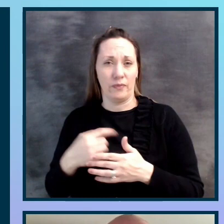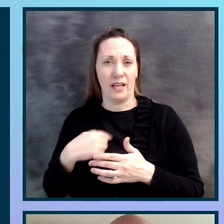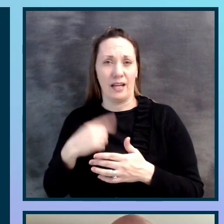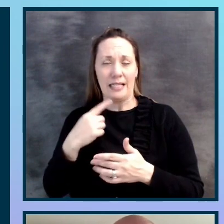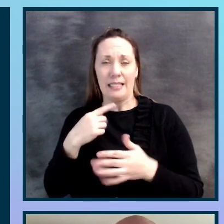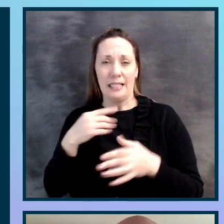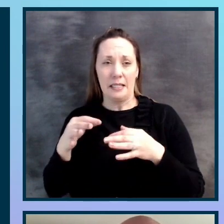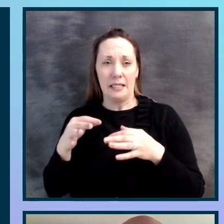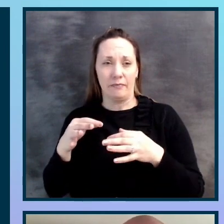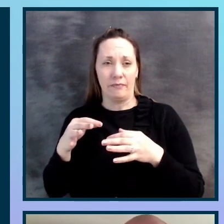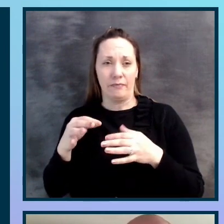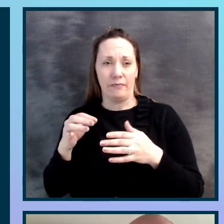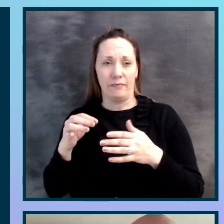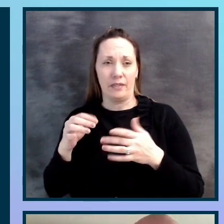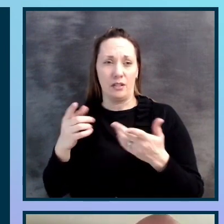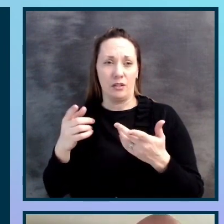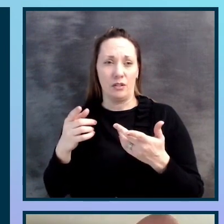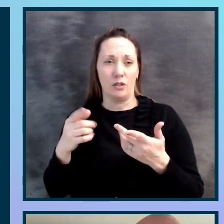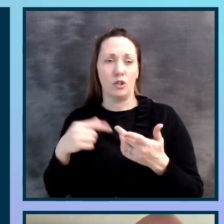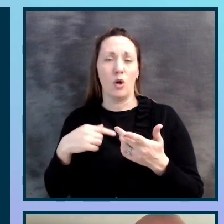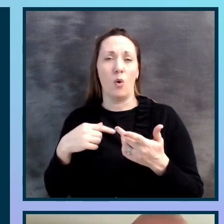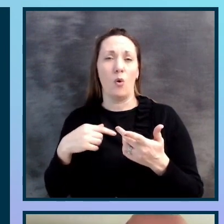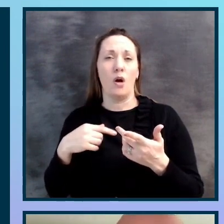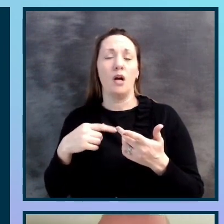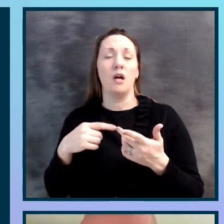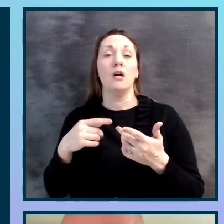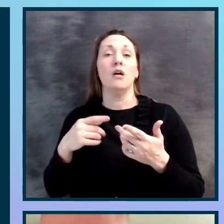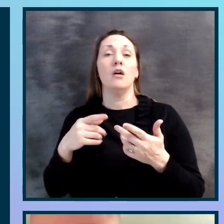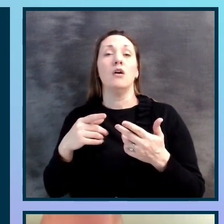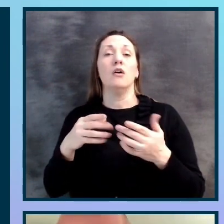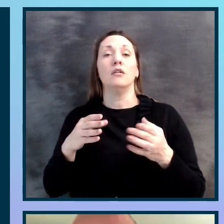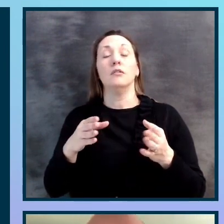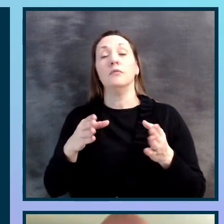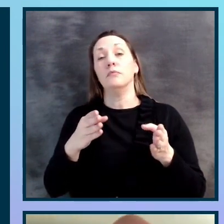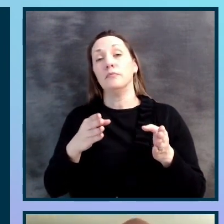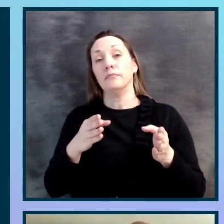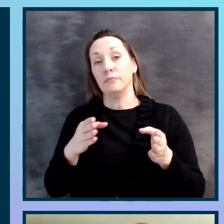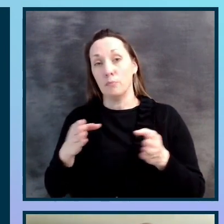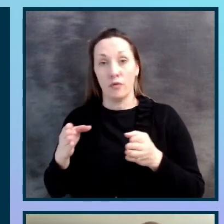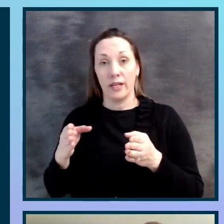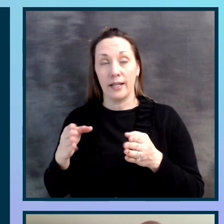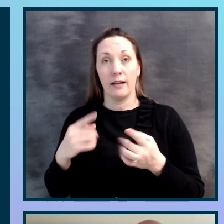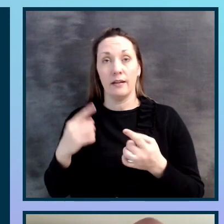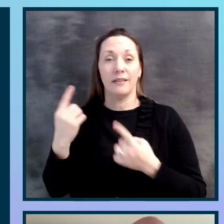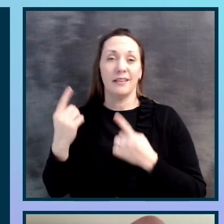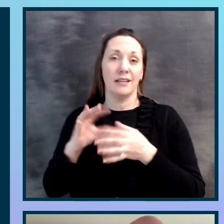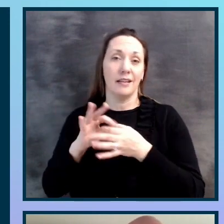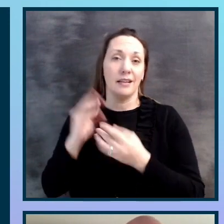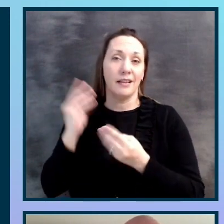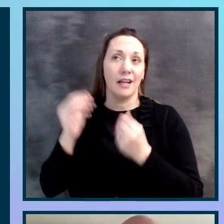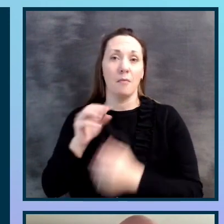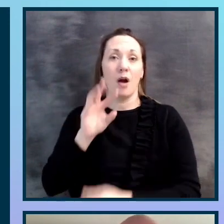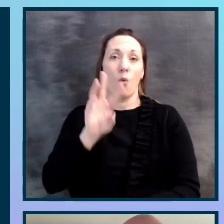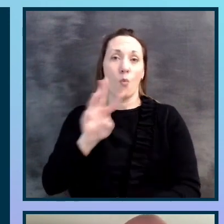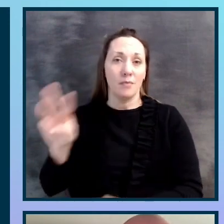So moving things on to thinking about websites, mobile applications, games,